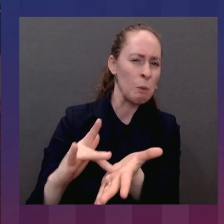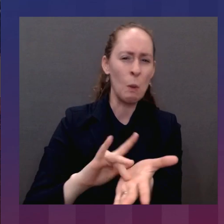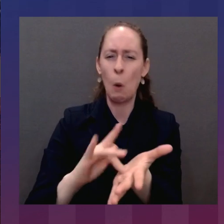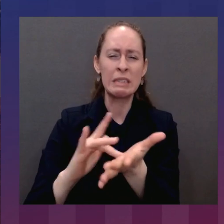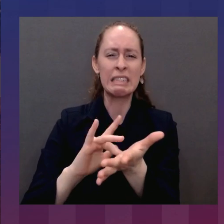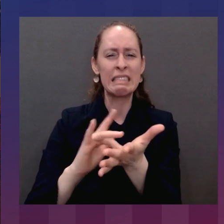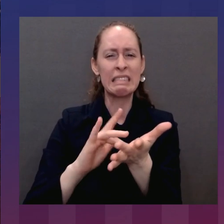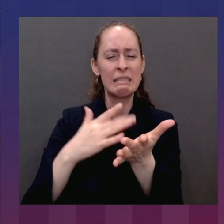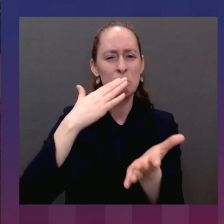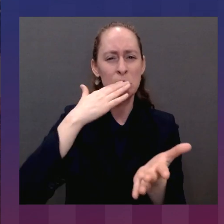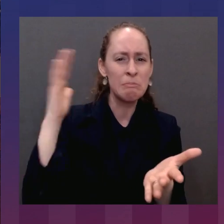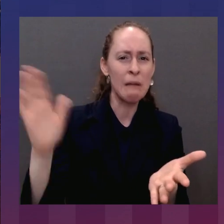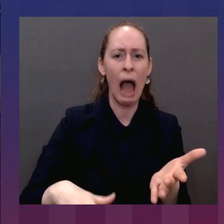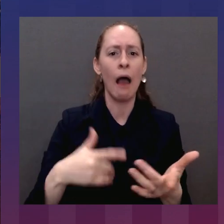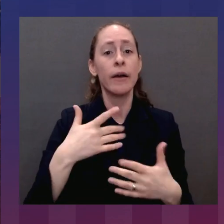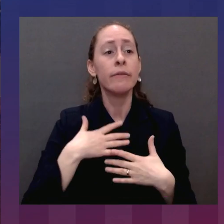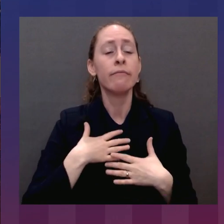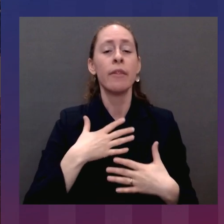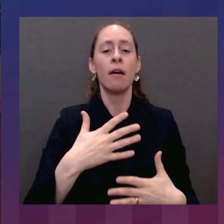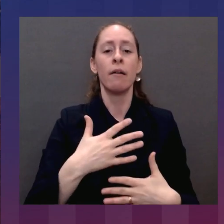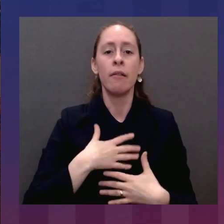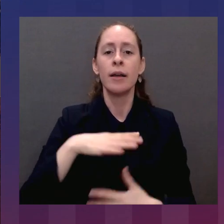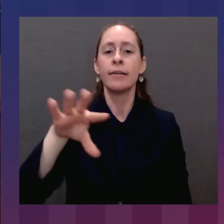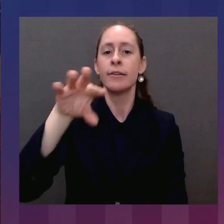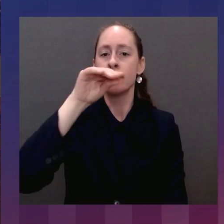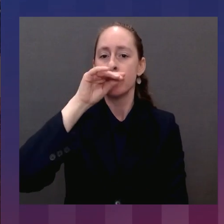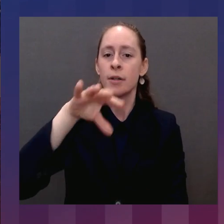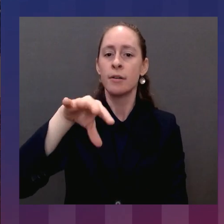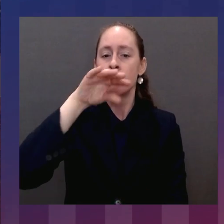These burn pits that incinerate wastes of war --